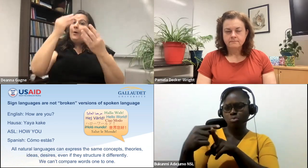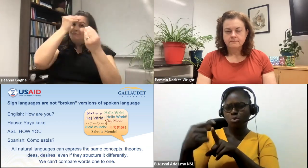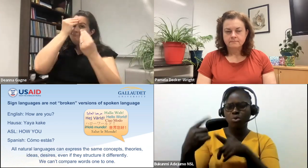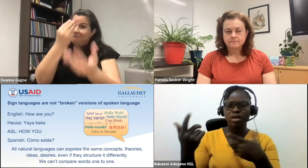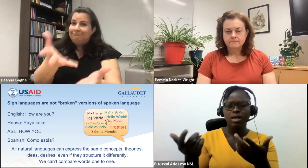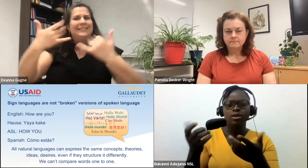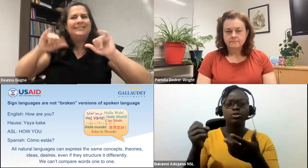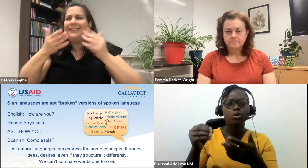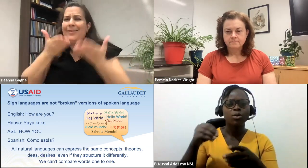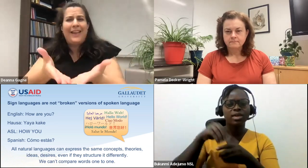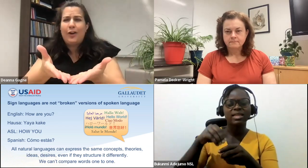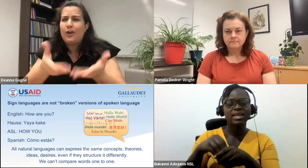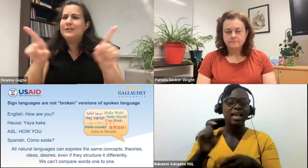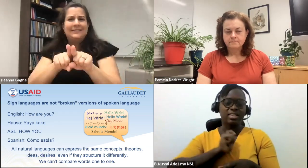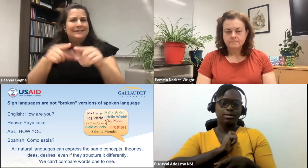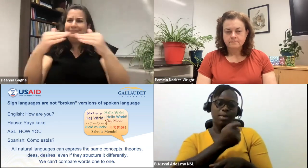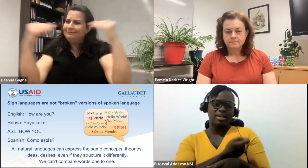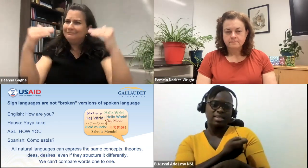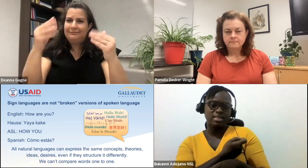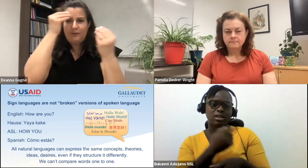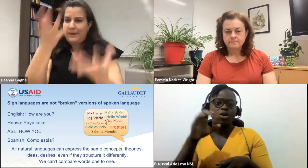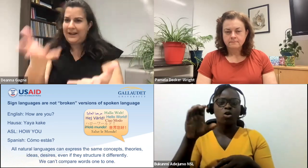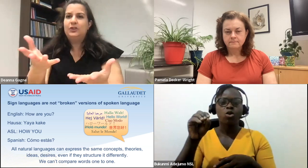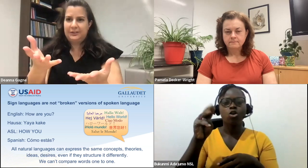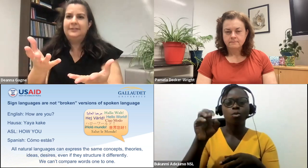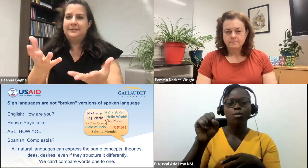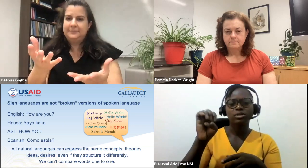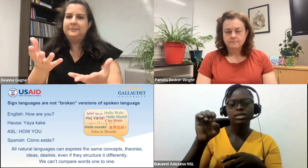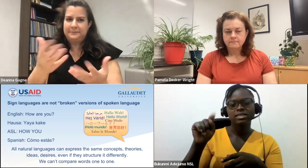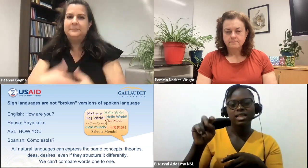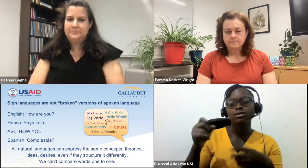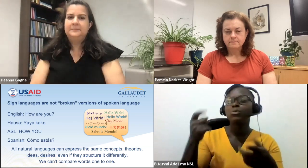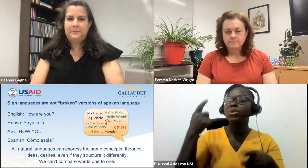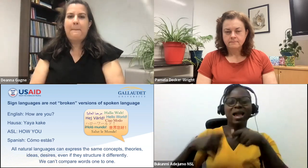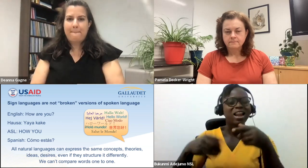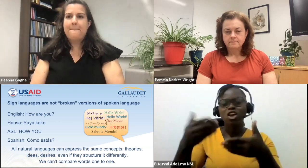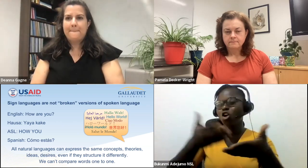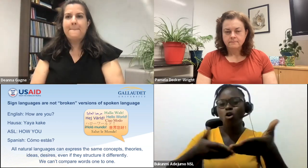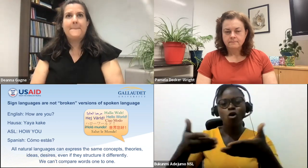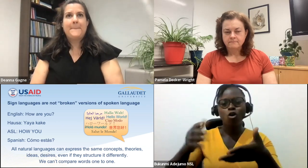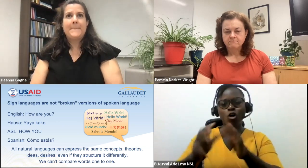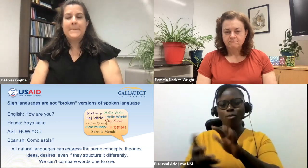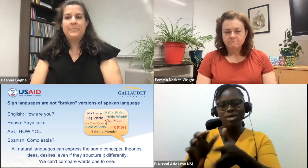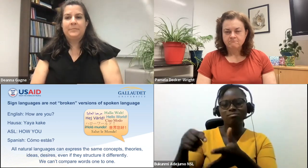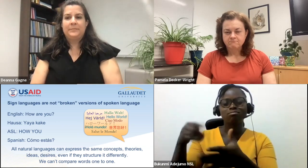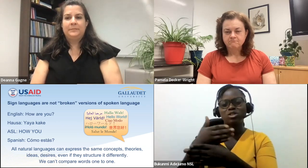pack information differently, if you will. All the same information is there each of these expressions is equivalent.